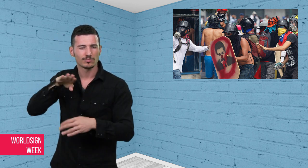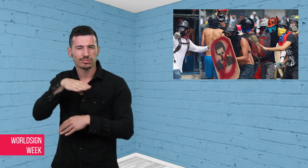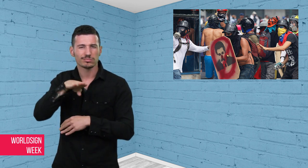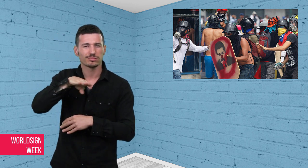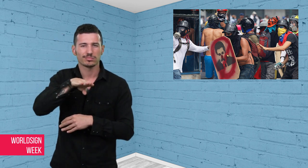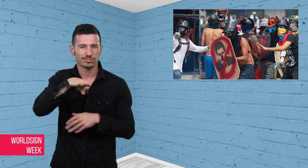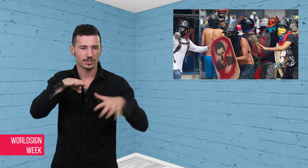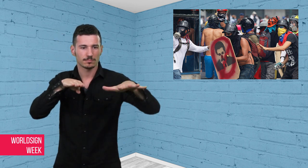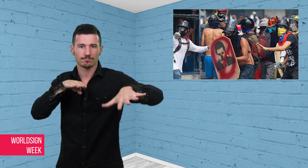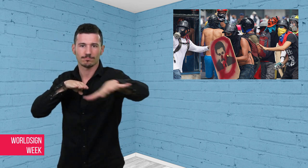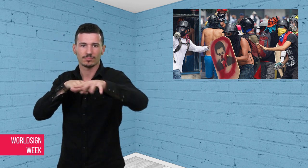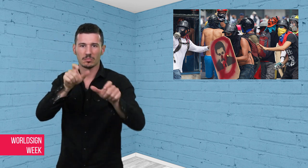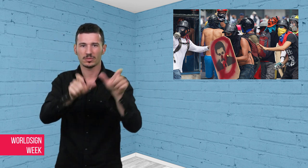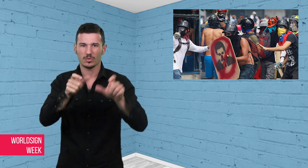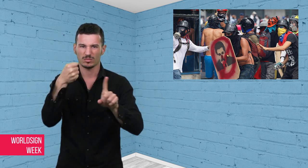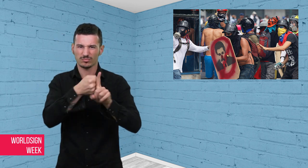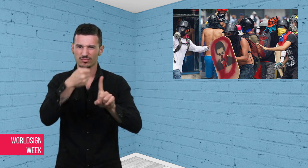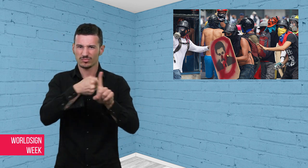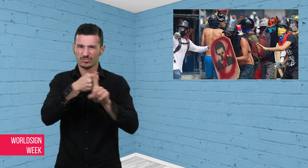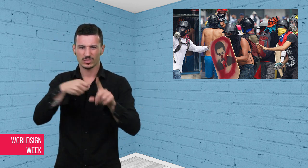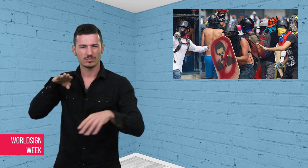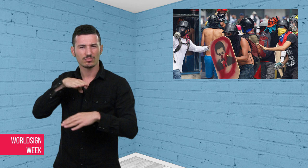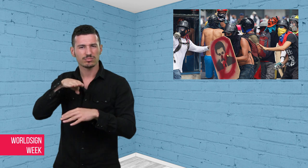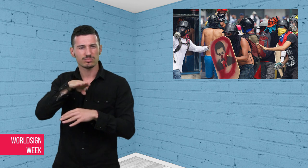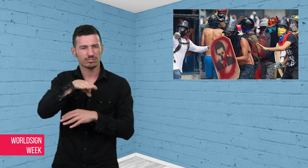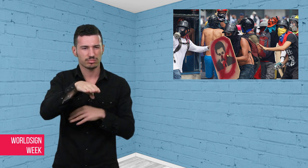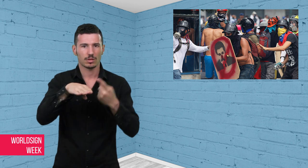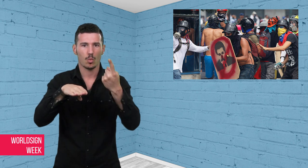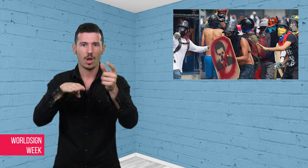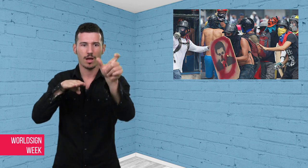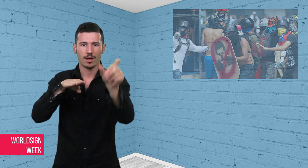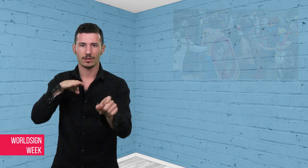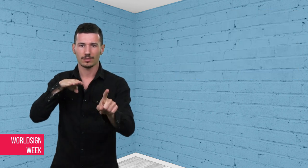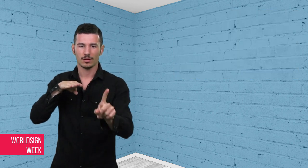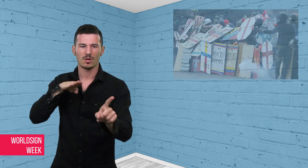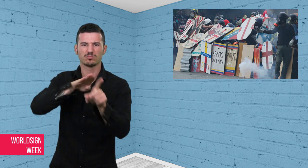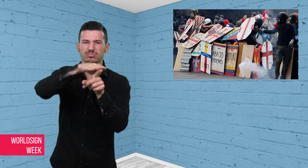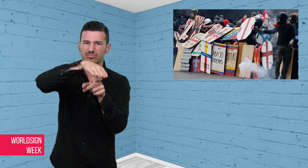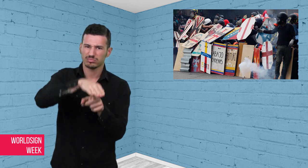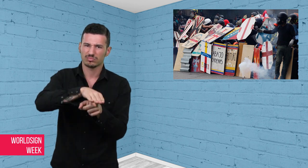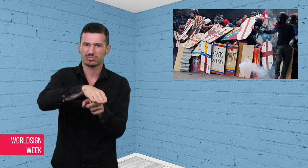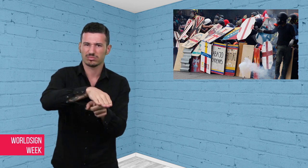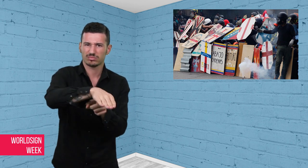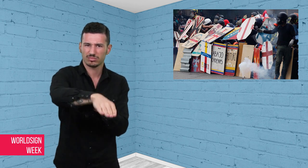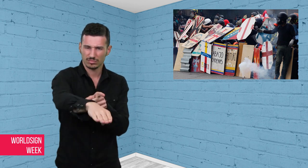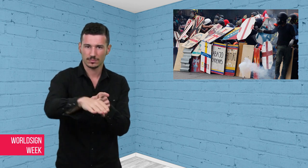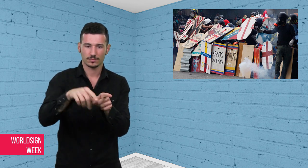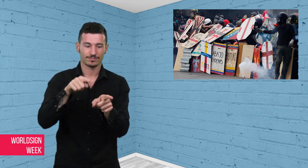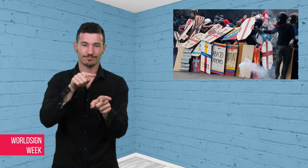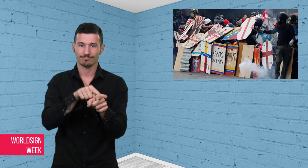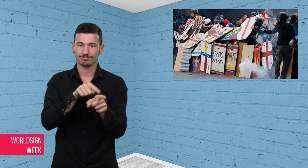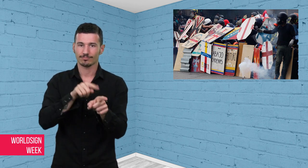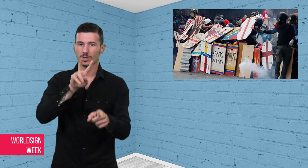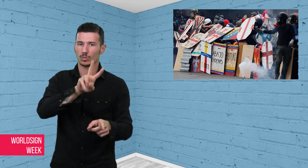running over 22-year-old man, who barely survived with multiple fractures and a